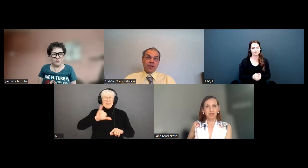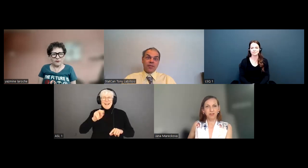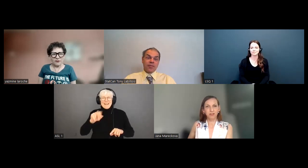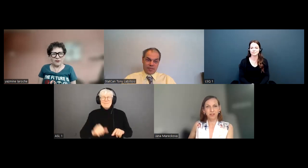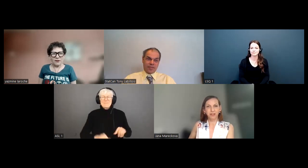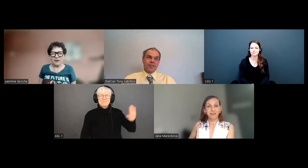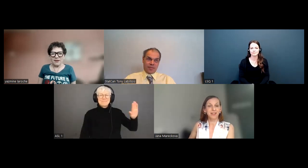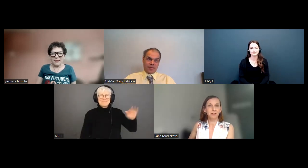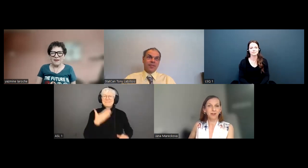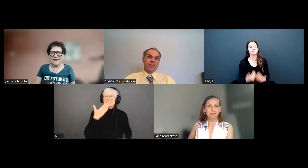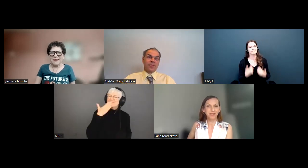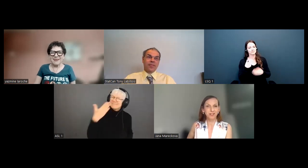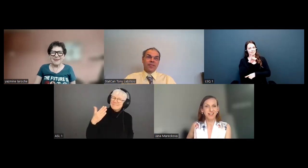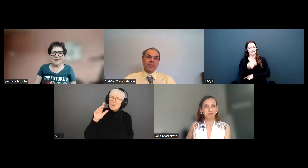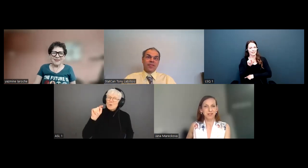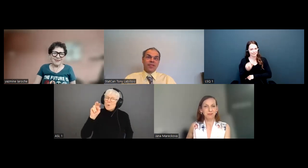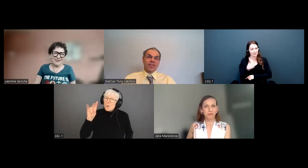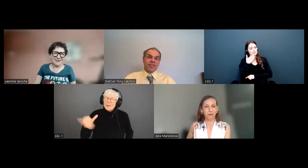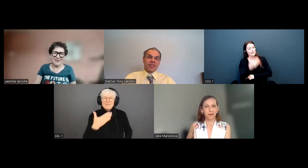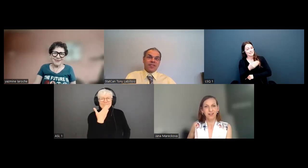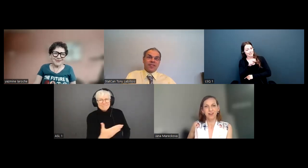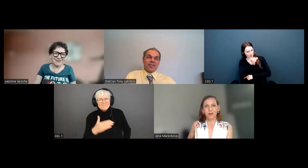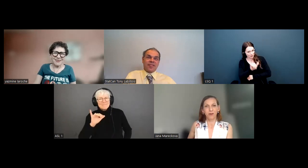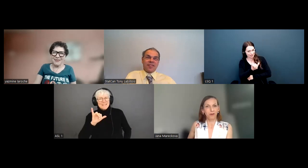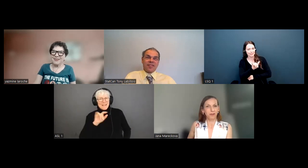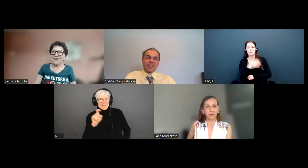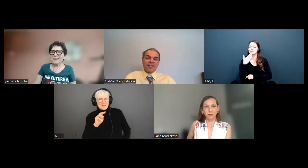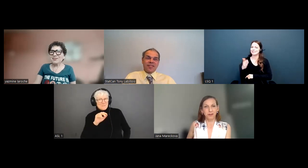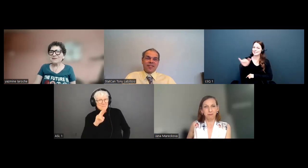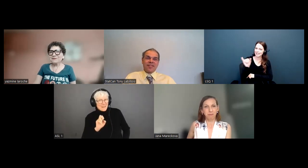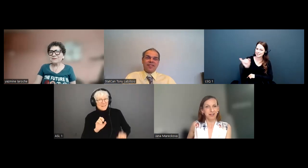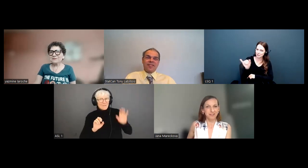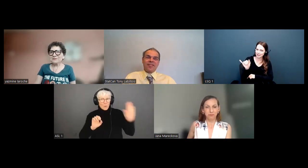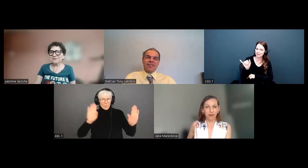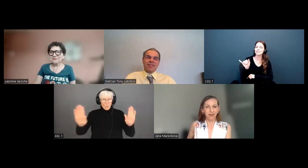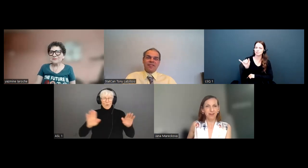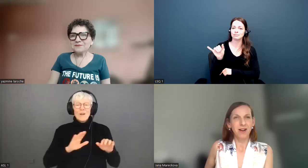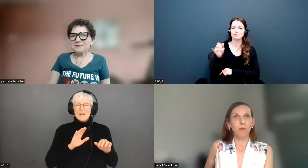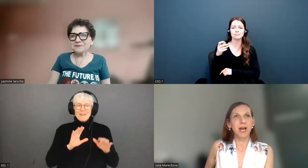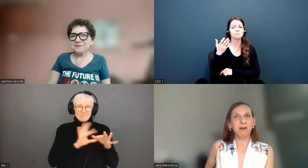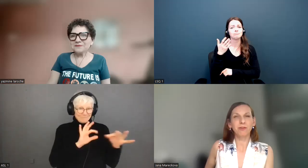much Tony and thank you very much Yasmine for all your replies so far we have a few